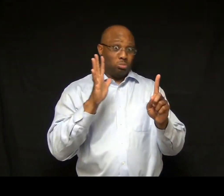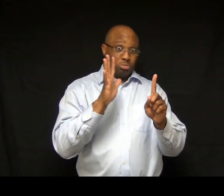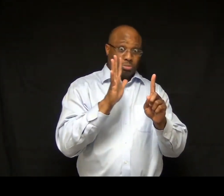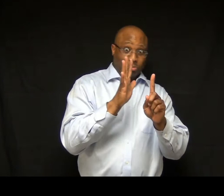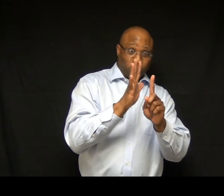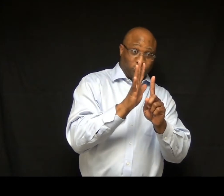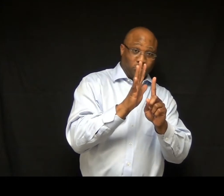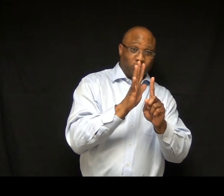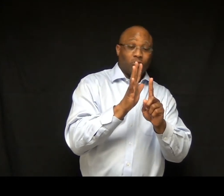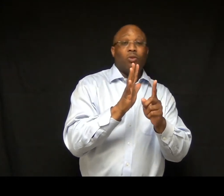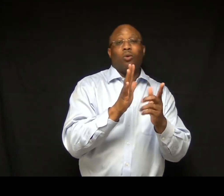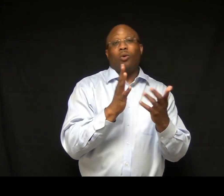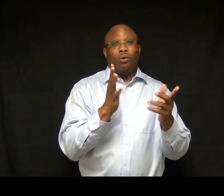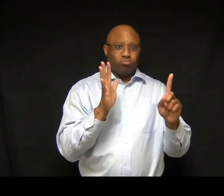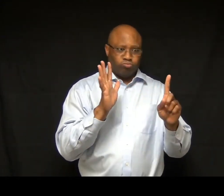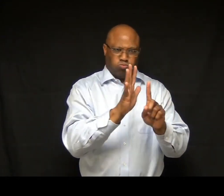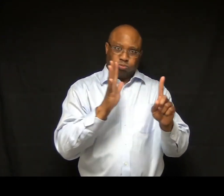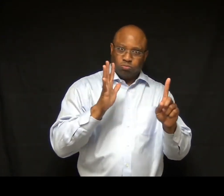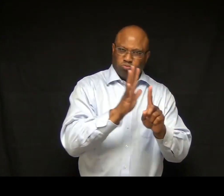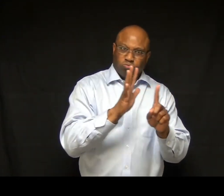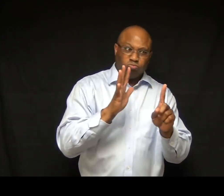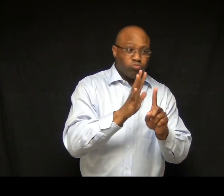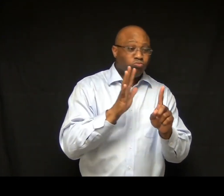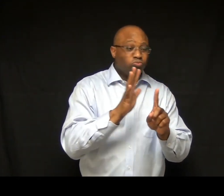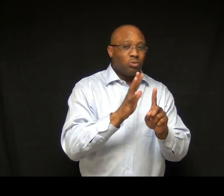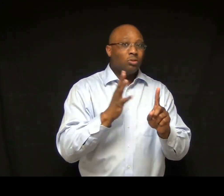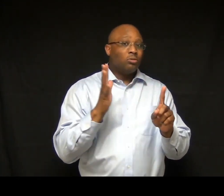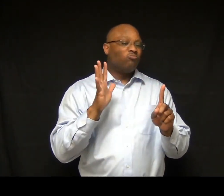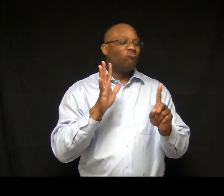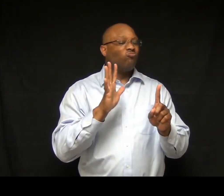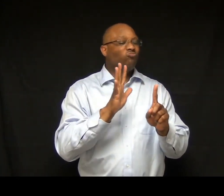or a group of people.